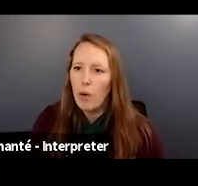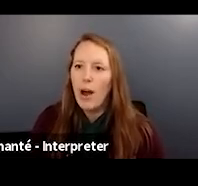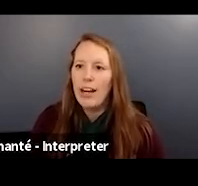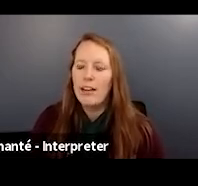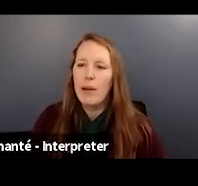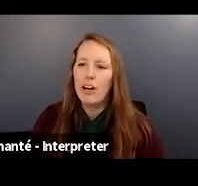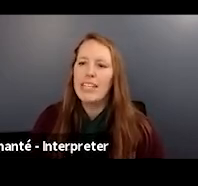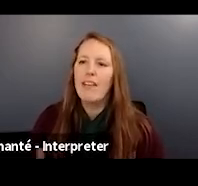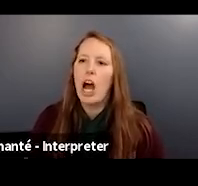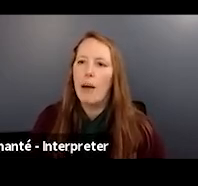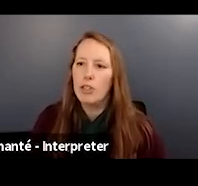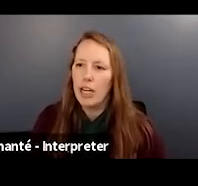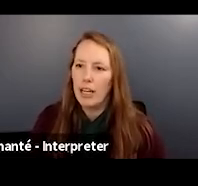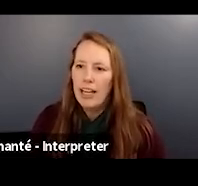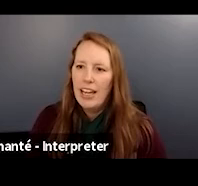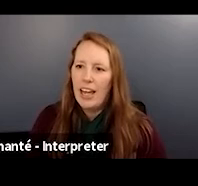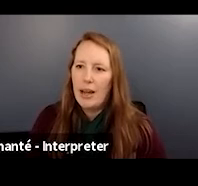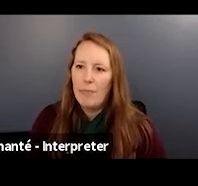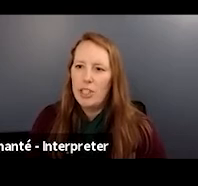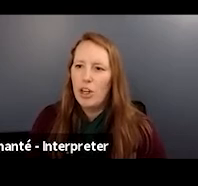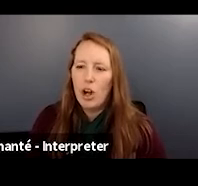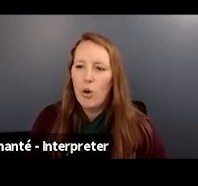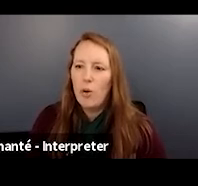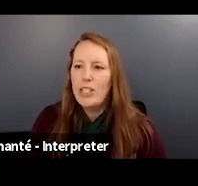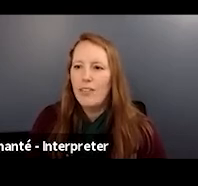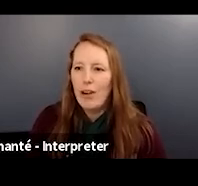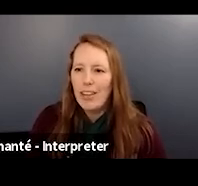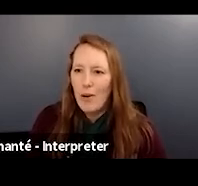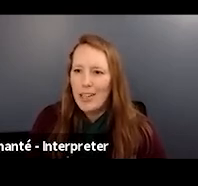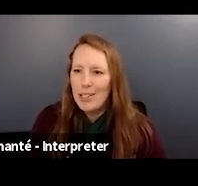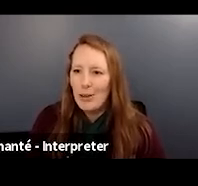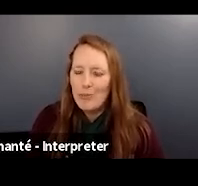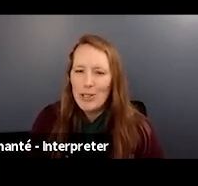I wanted parents to have an option to go whichever route they wanted to.